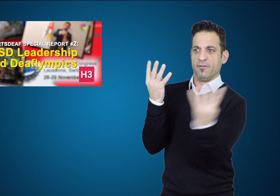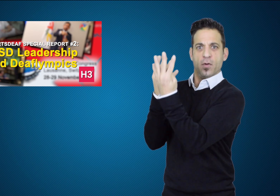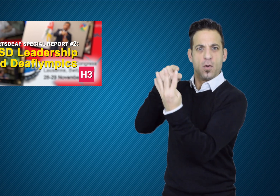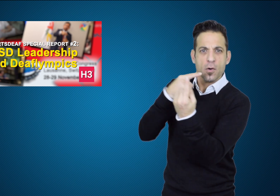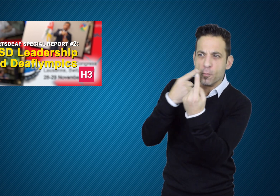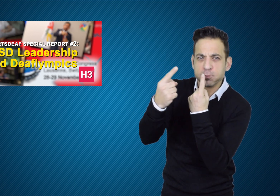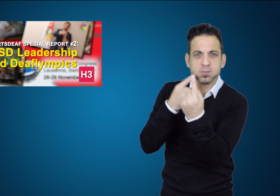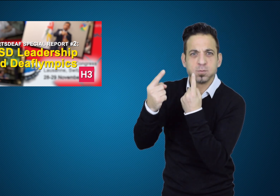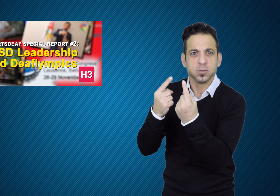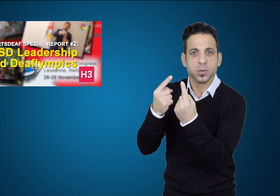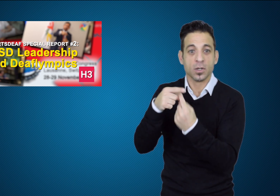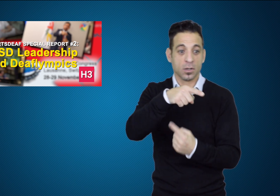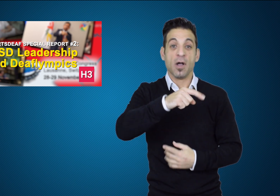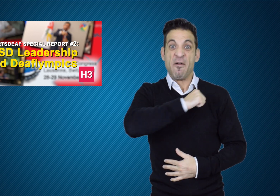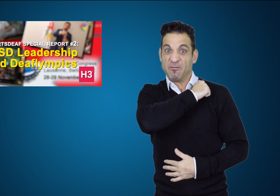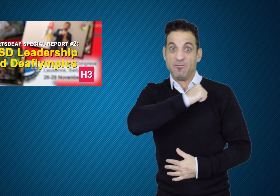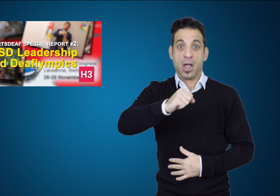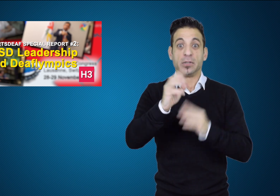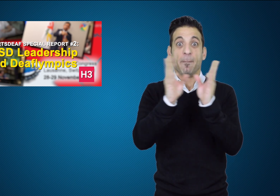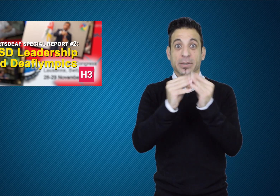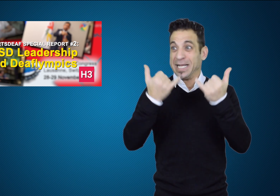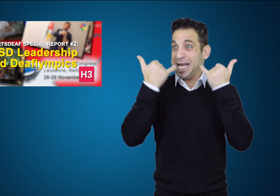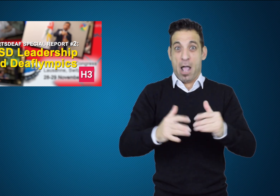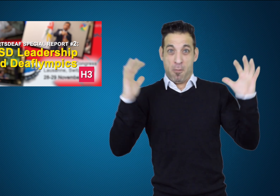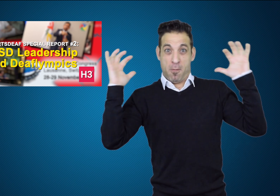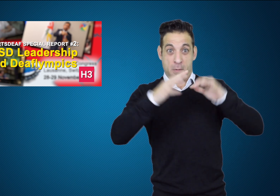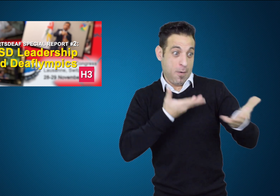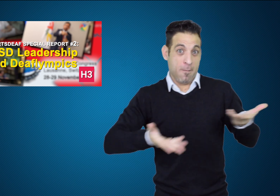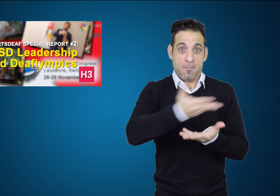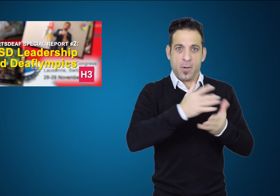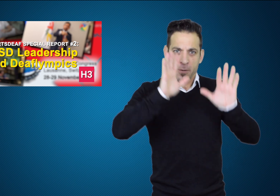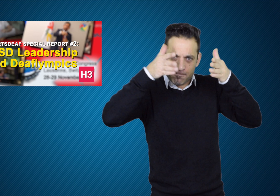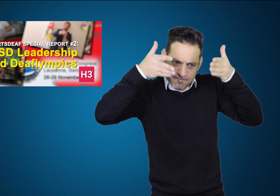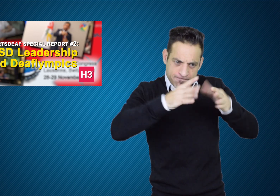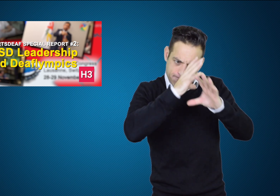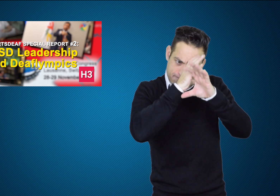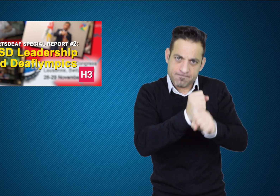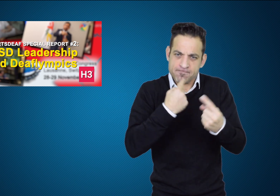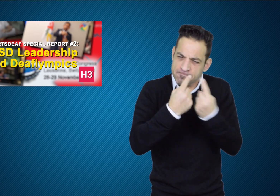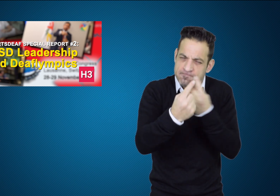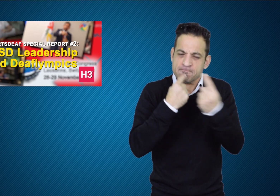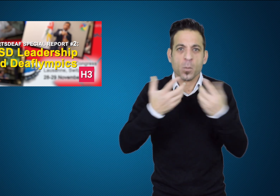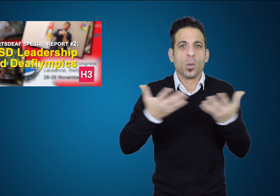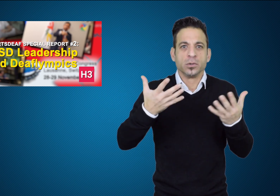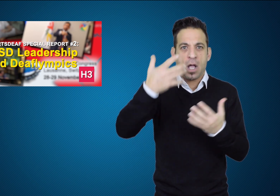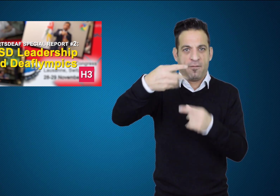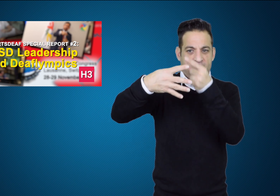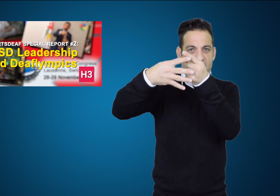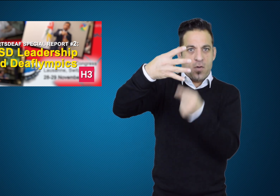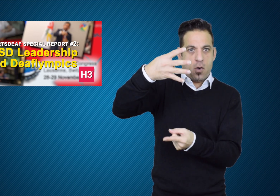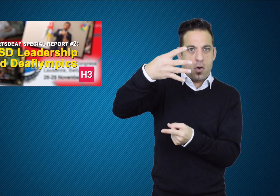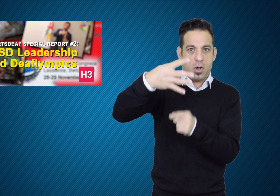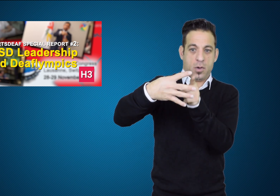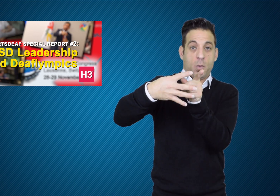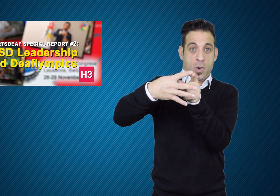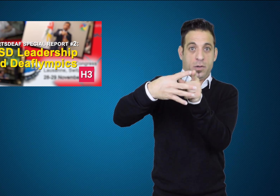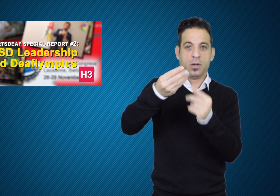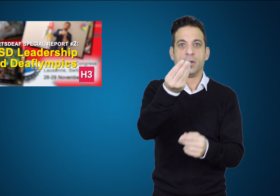board members. The Extraordinary Congress covered four areas: